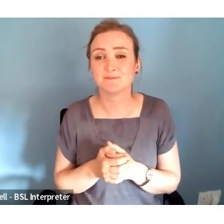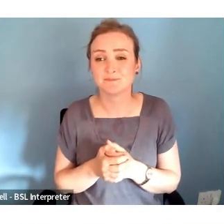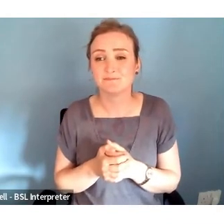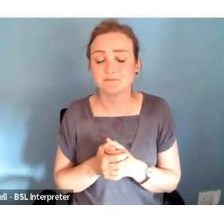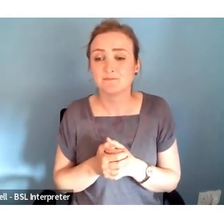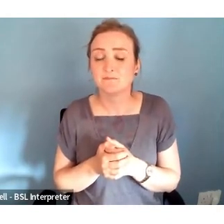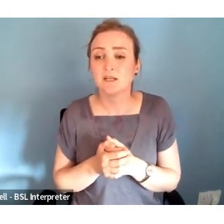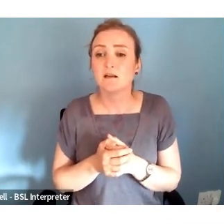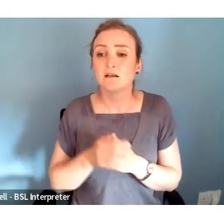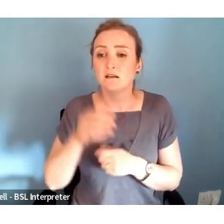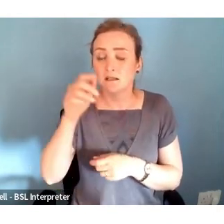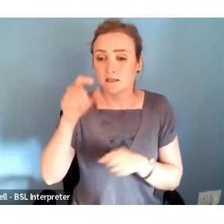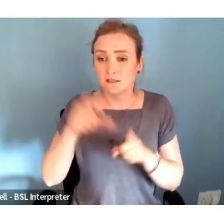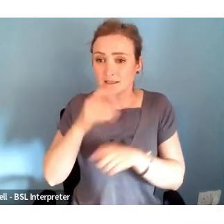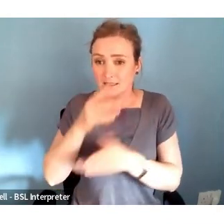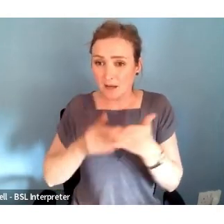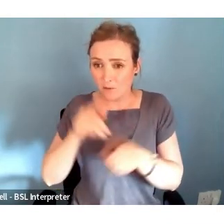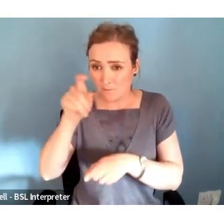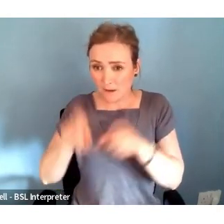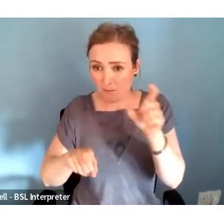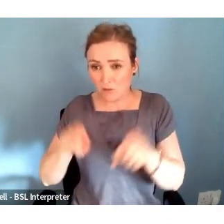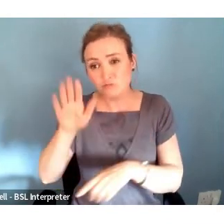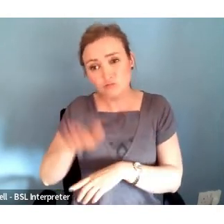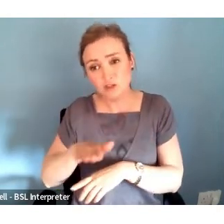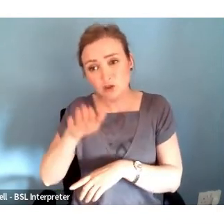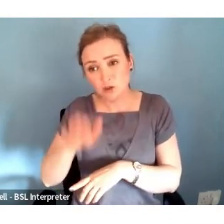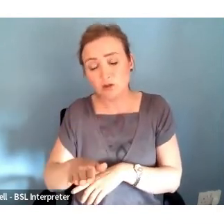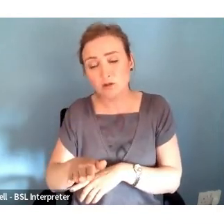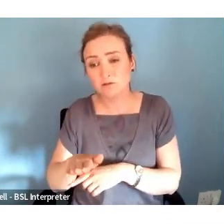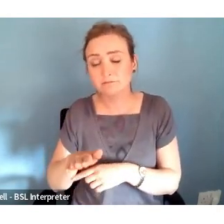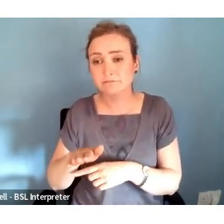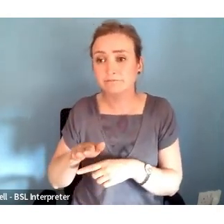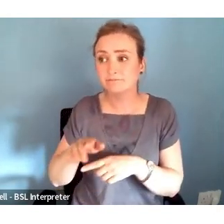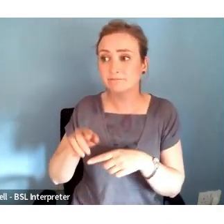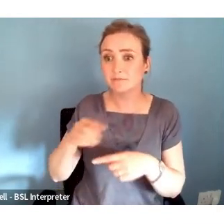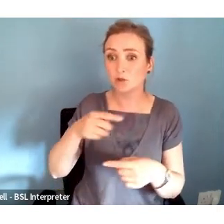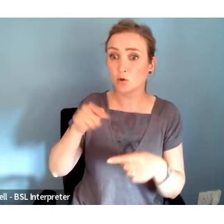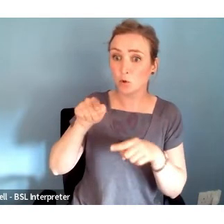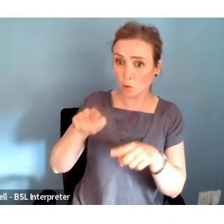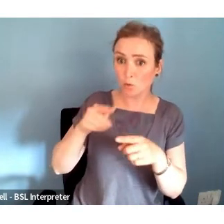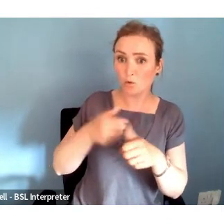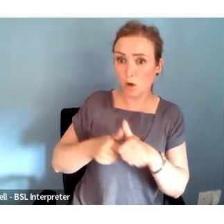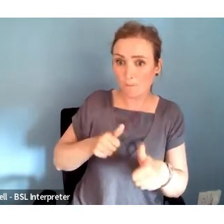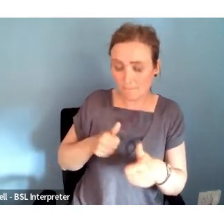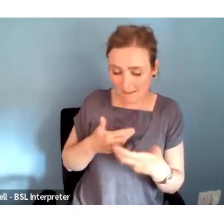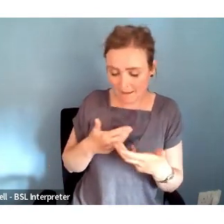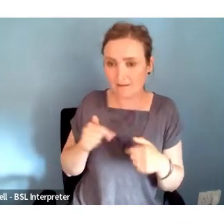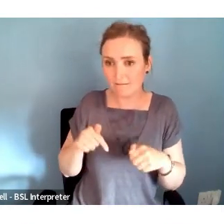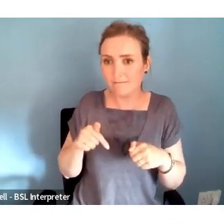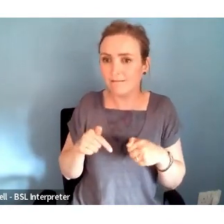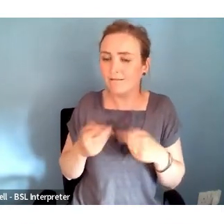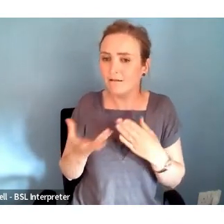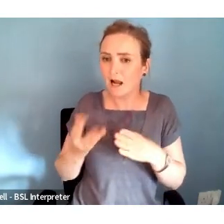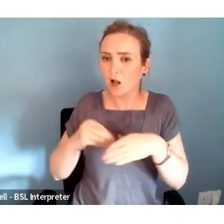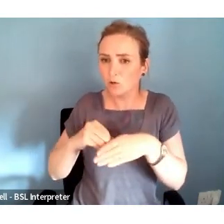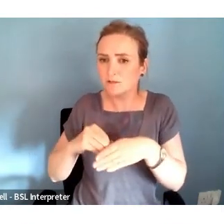candidates that you are an inclusive employer of choice and you will be interested in their talent and it is worth them apply